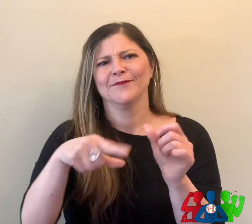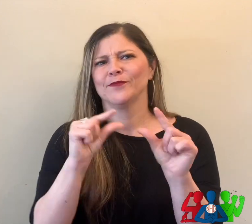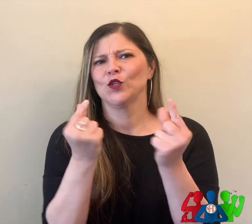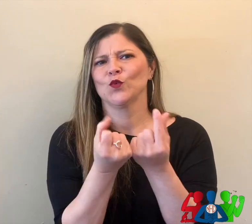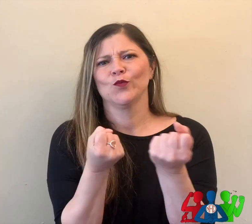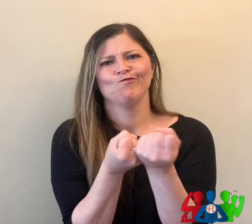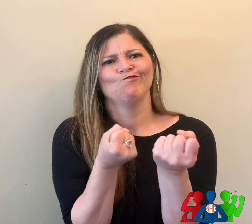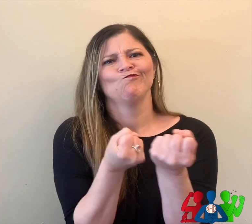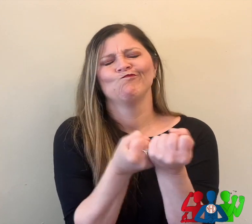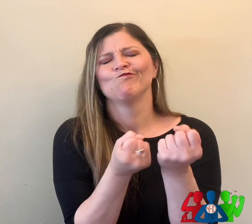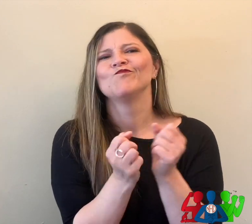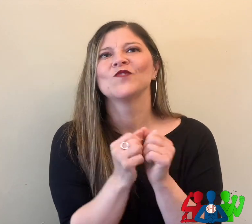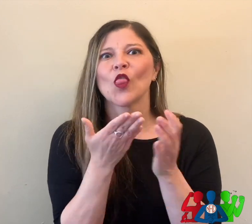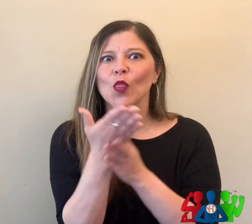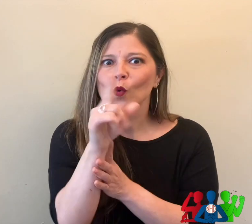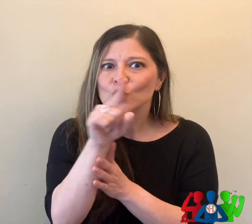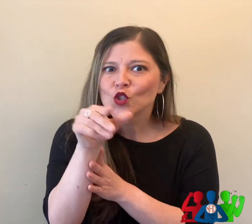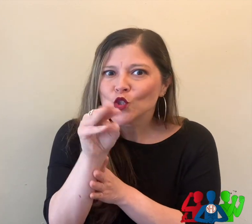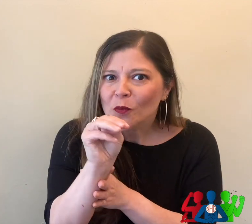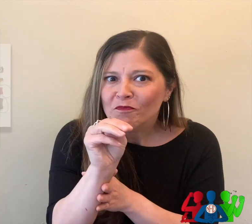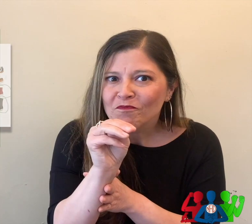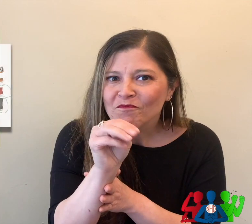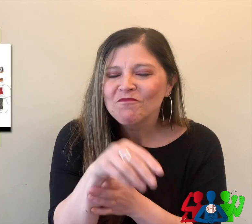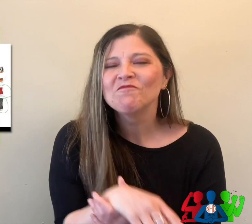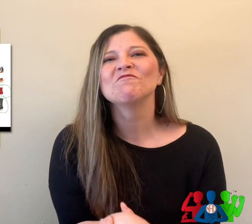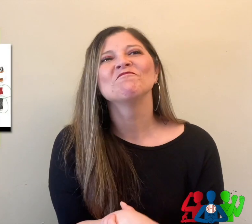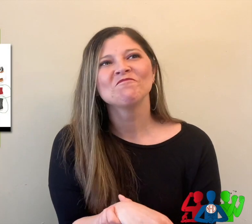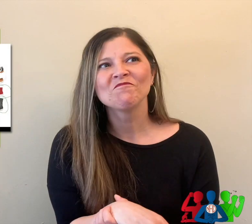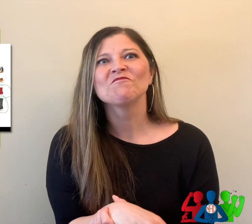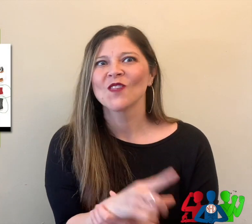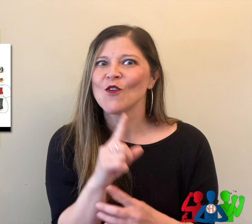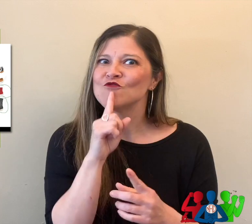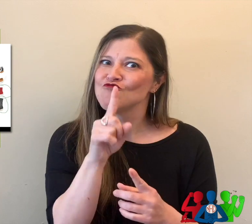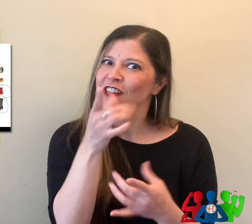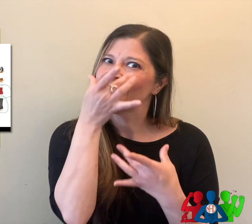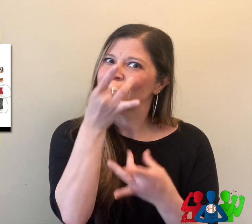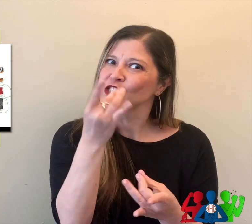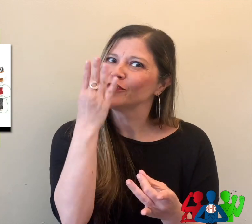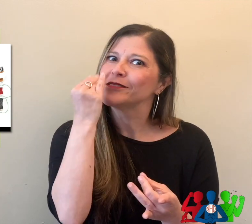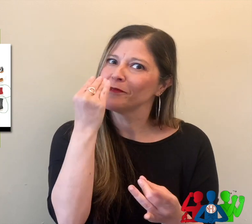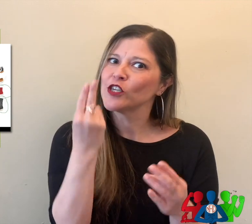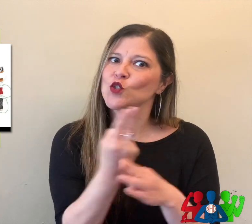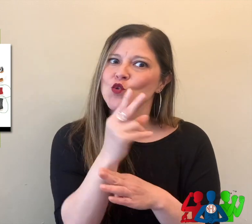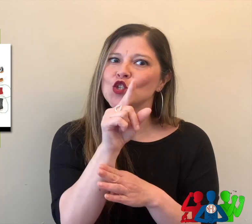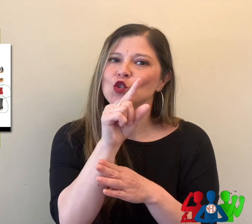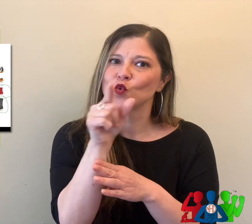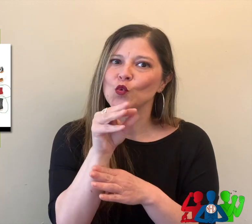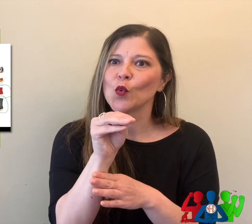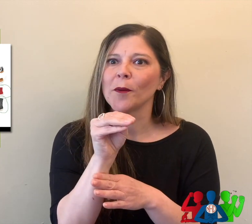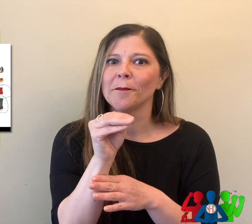COVID outbreak and the stay-at-home orders we've of course had to convert our ESP